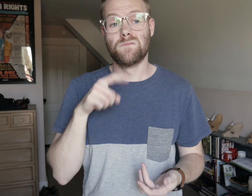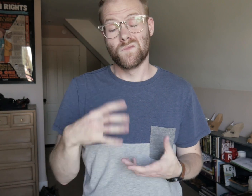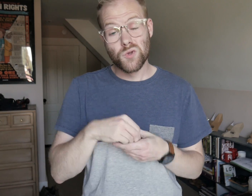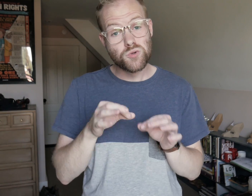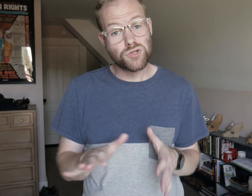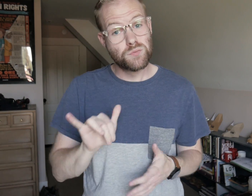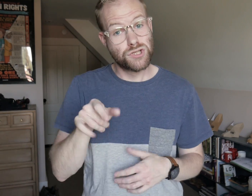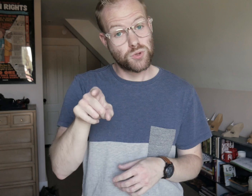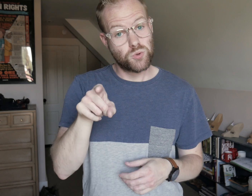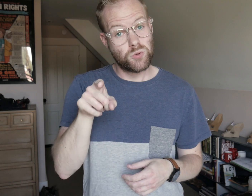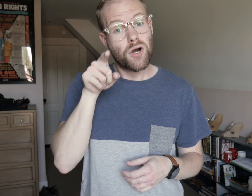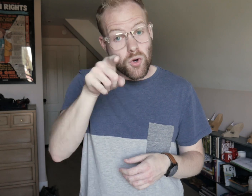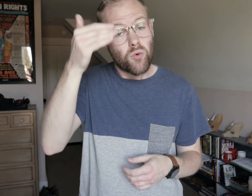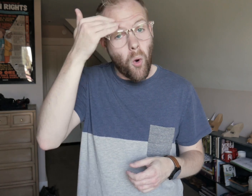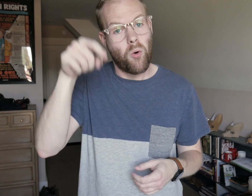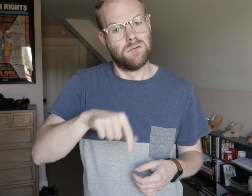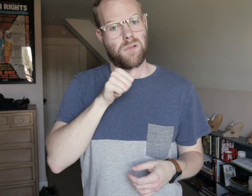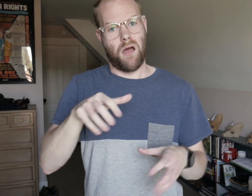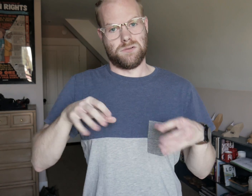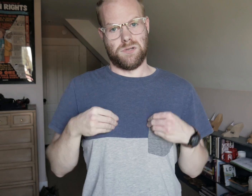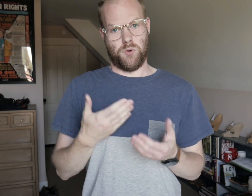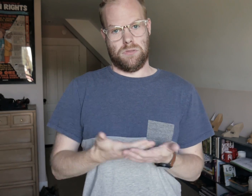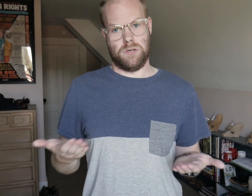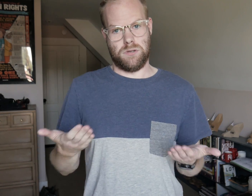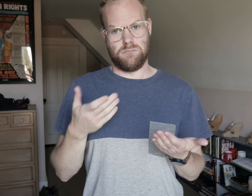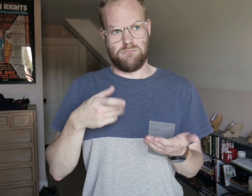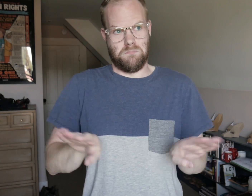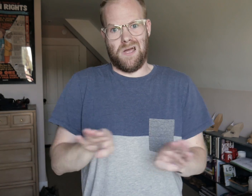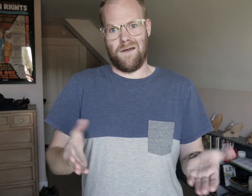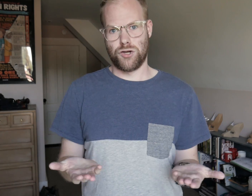This includes interpreters too, you know that this isn’t an acceptable behavior.